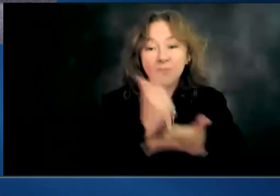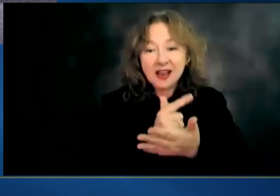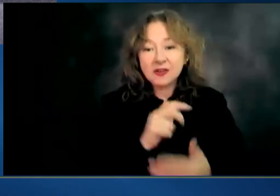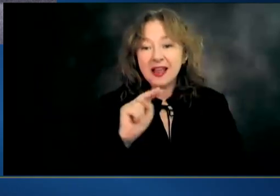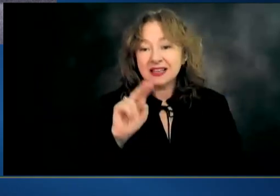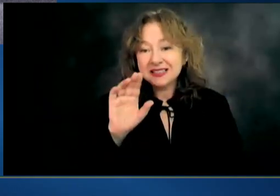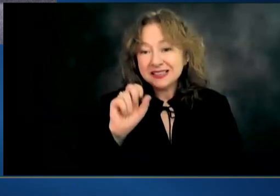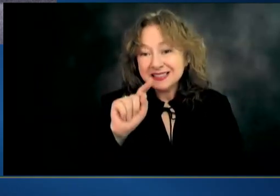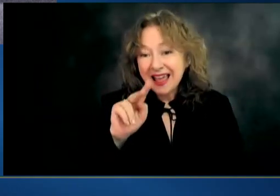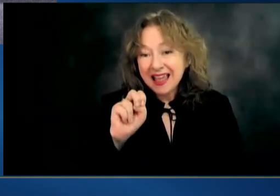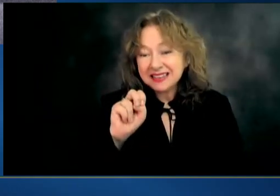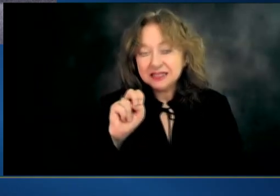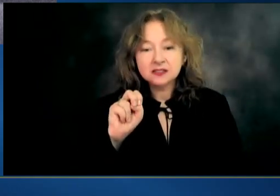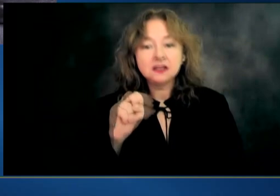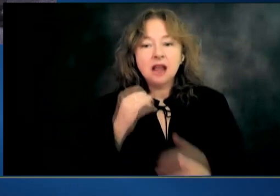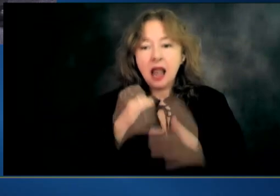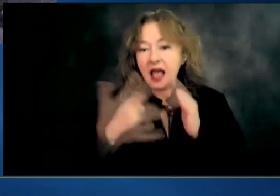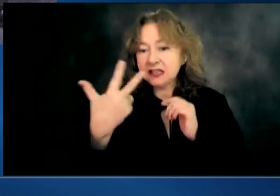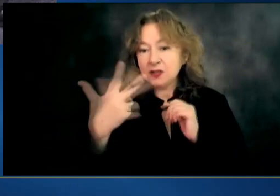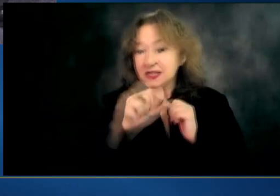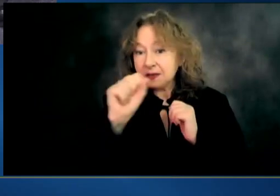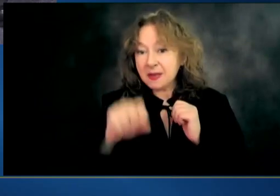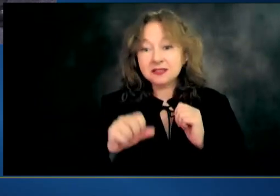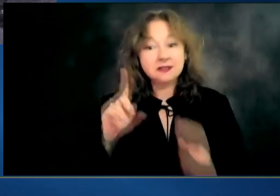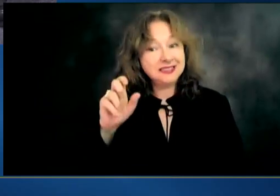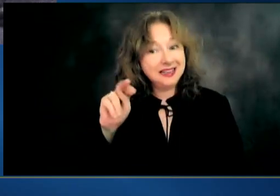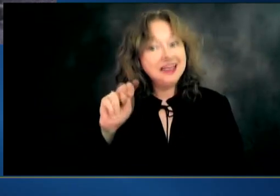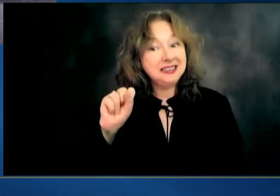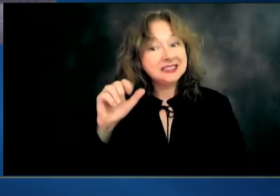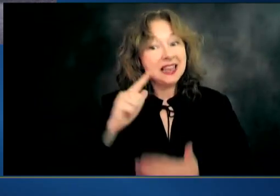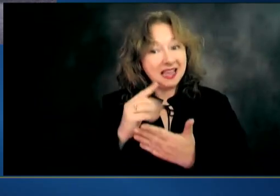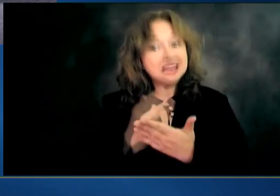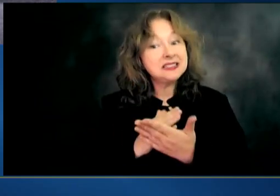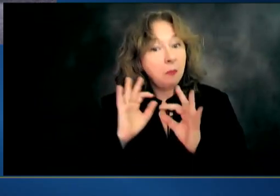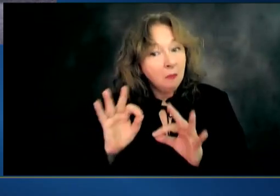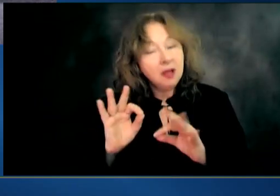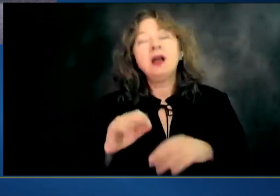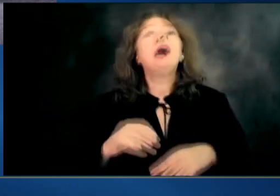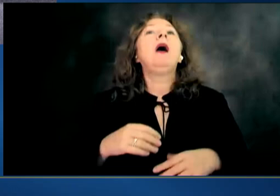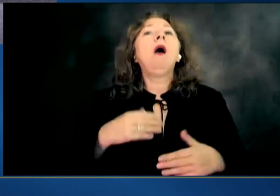the last three semesters while I was at State. And with the help of Dr. Orringer,